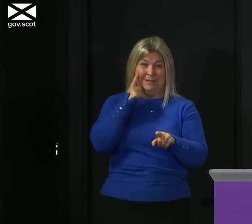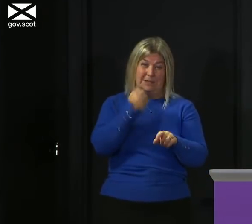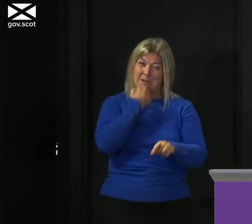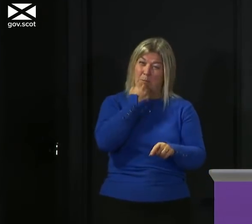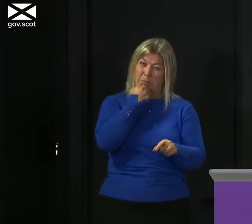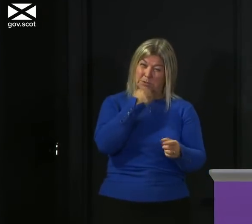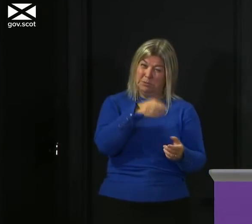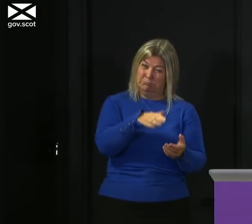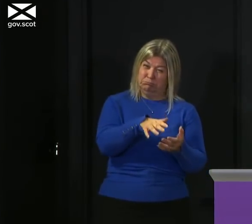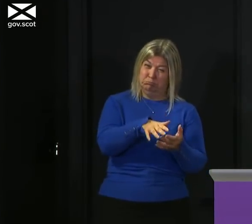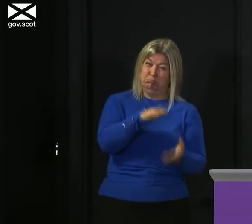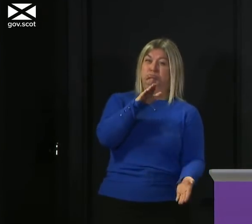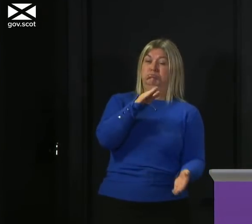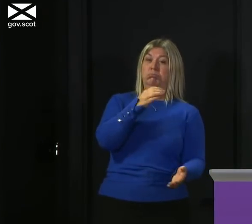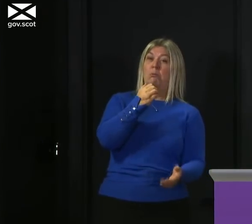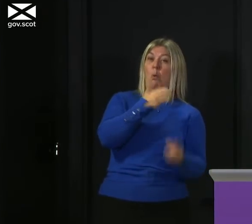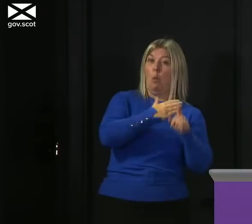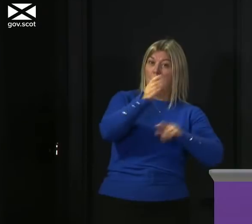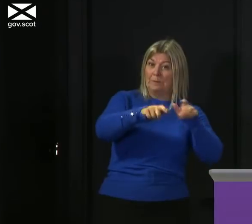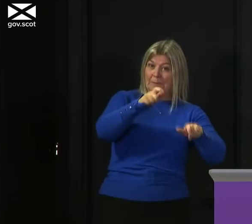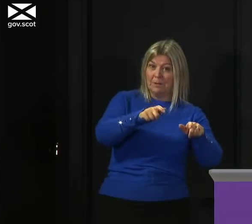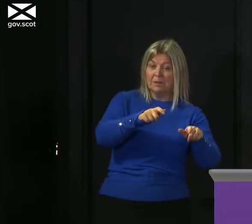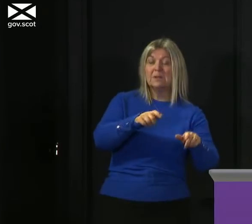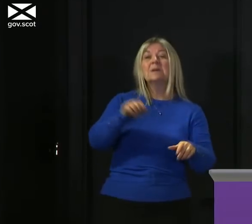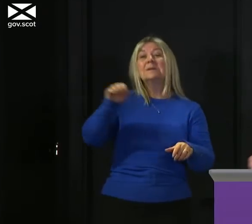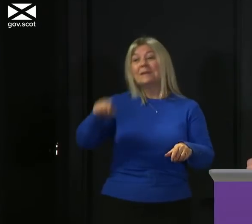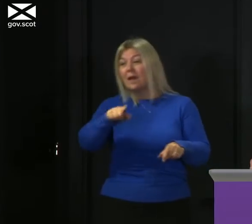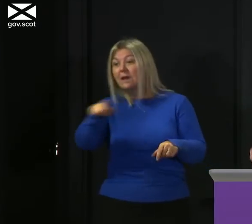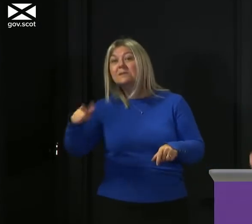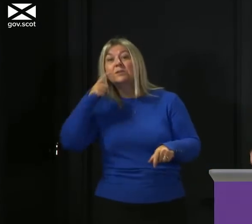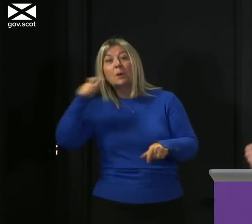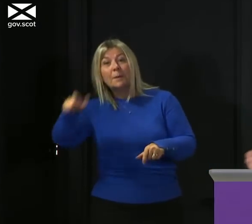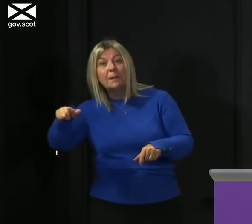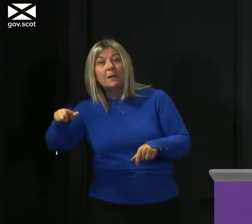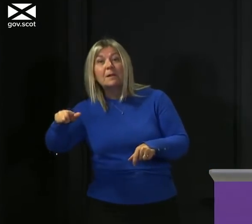young people can get sick from this virus but they can also pass it on to older, vulnerable